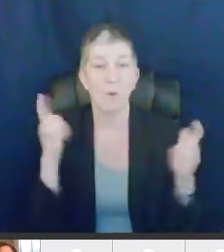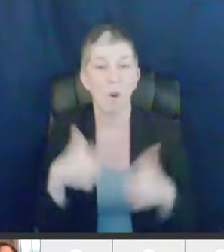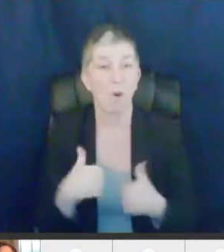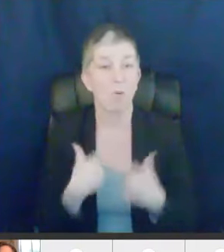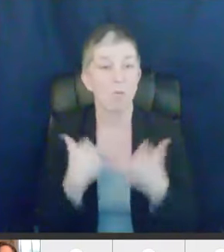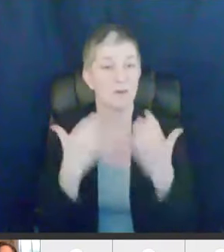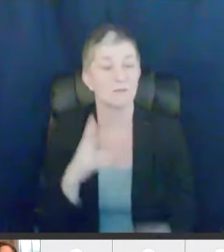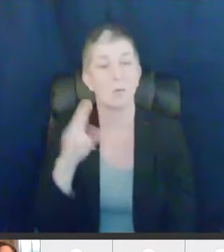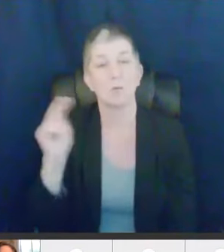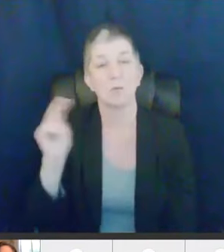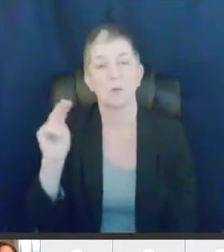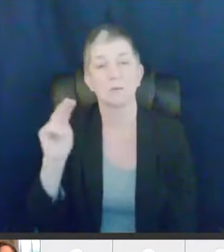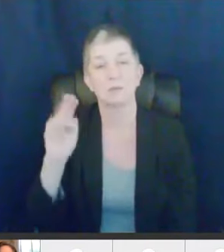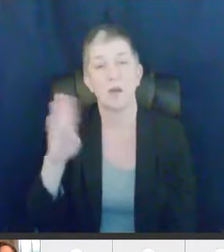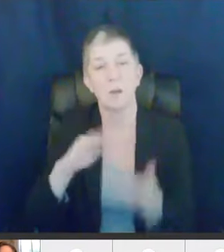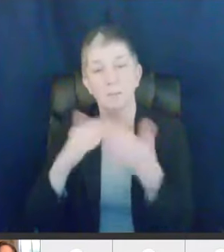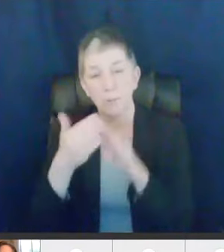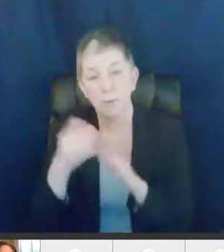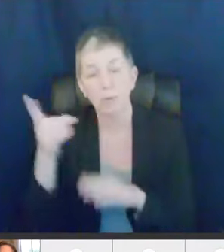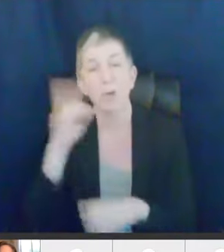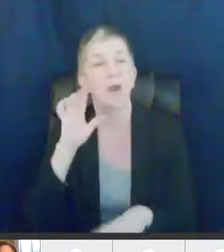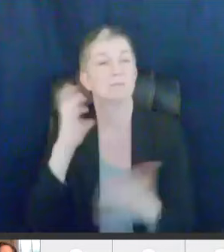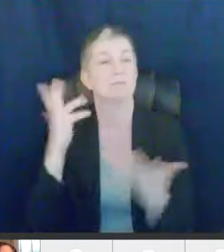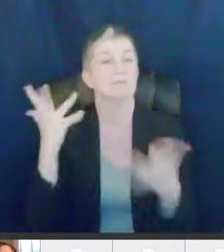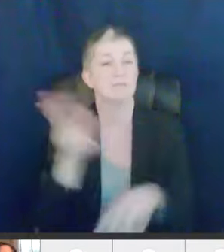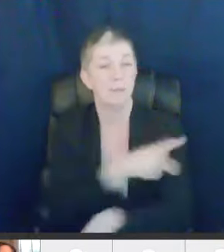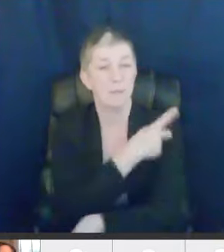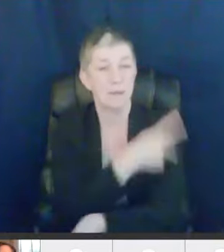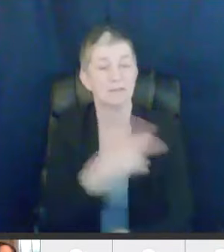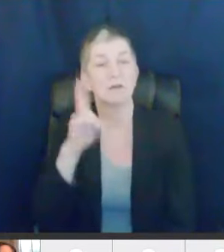Borough and all established patients of Delaware Valley community health center